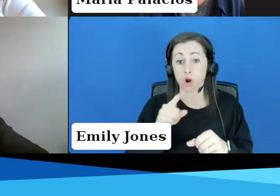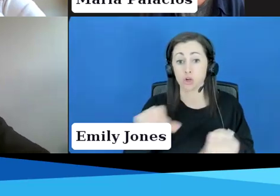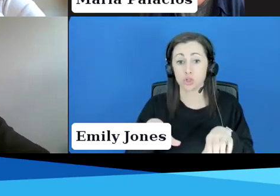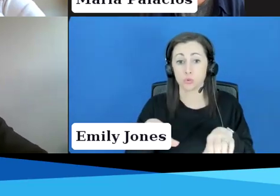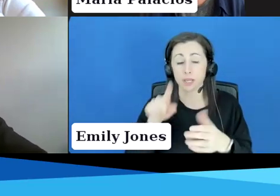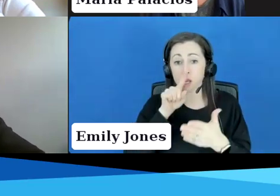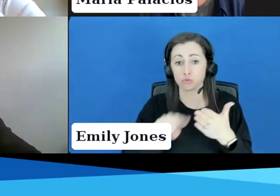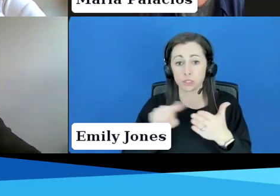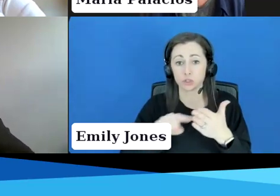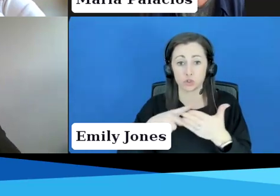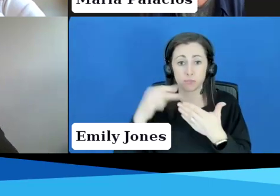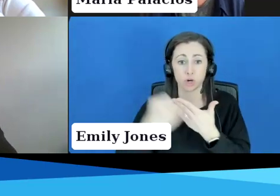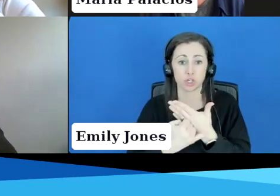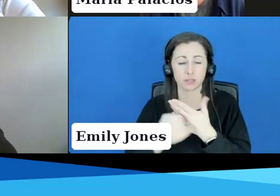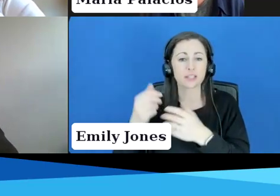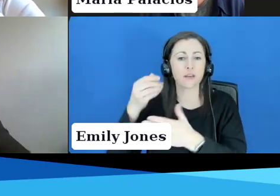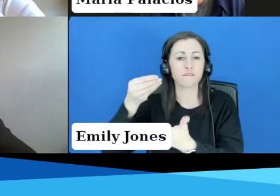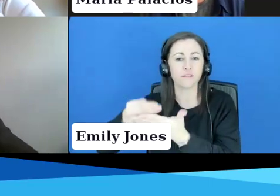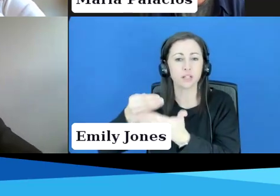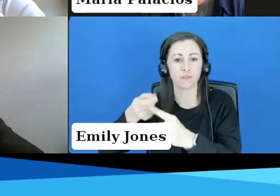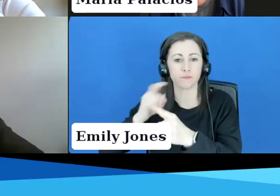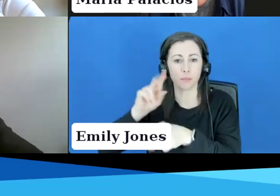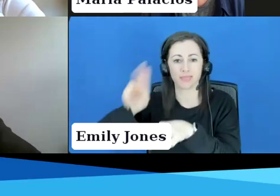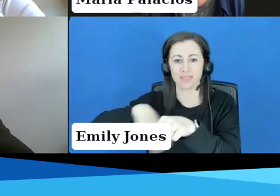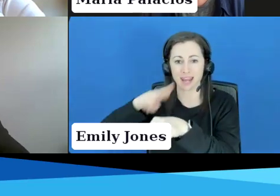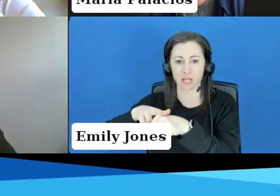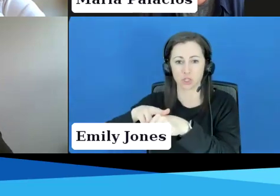which's funded by the National Institutes of Health.